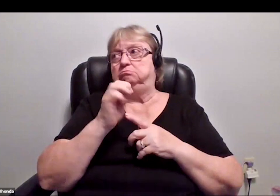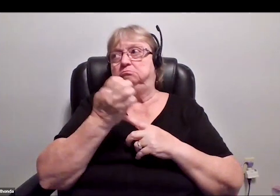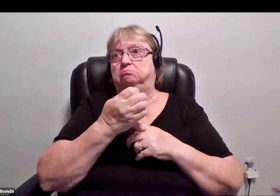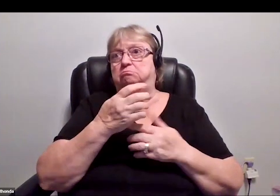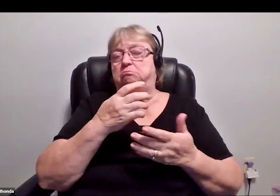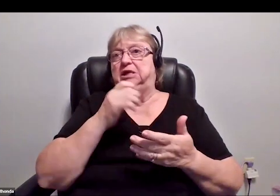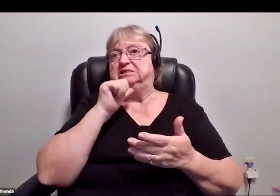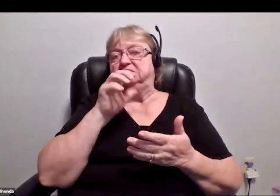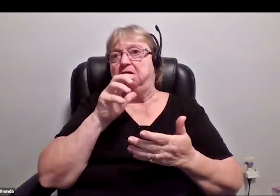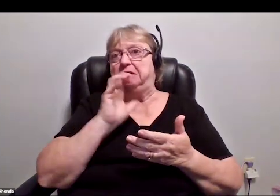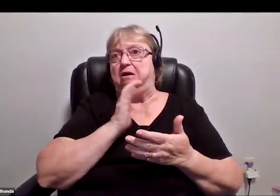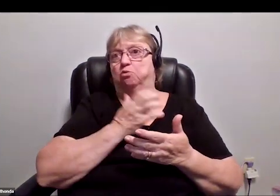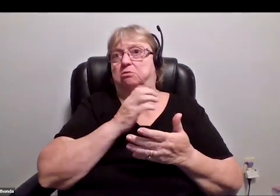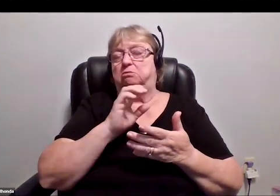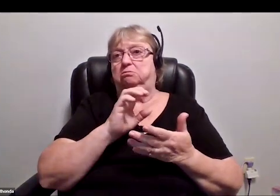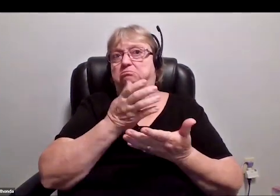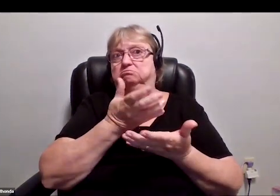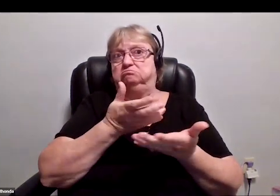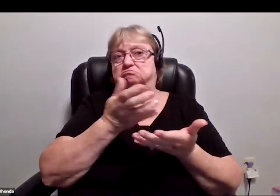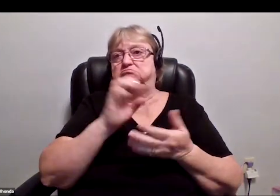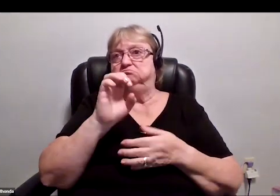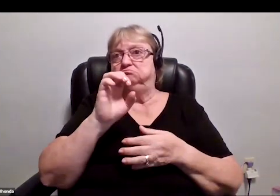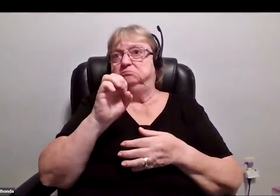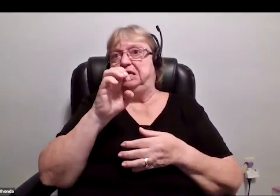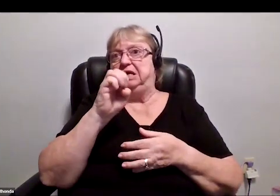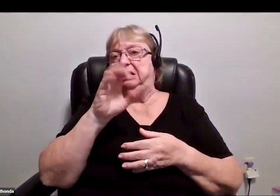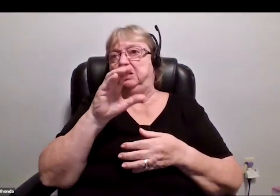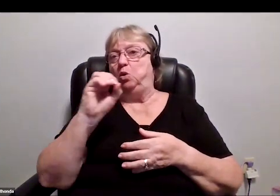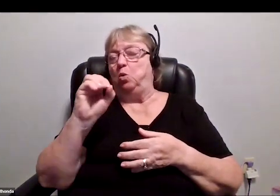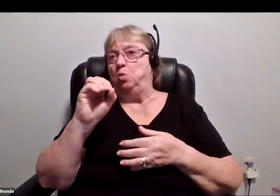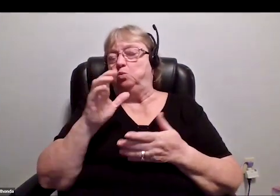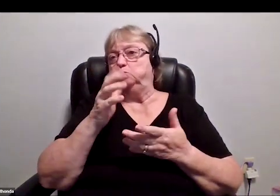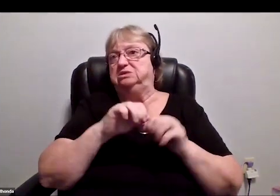It's a hostile environment in ways that are it's hard to even list the number of ways in which it is a hostile environment.